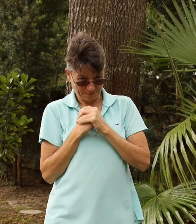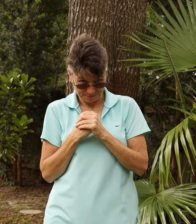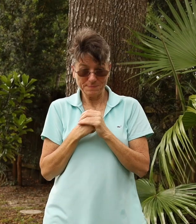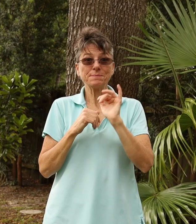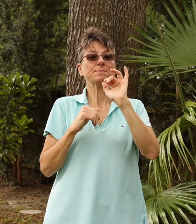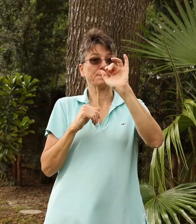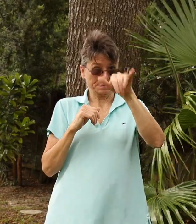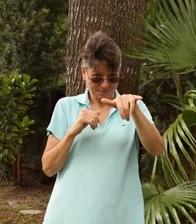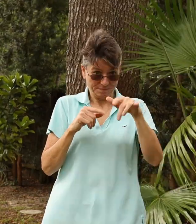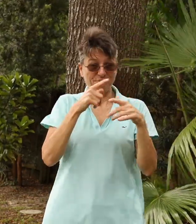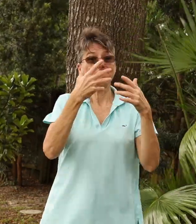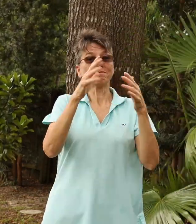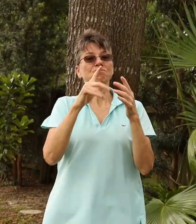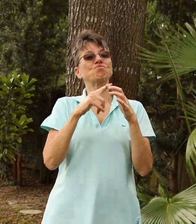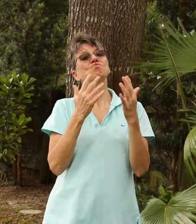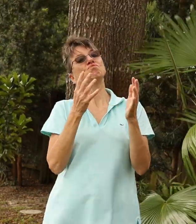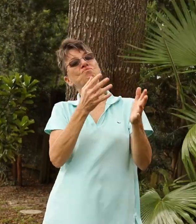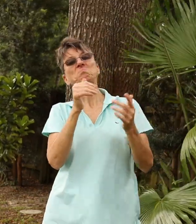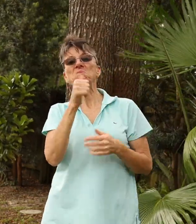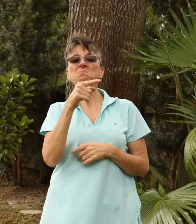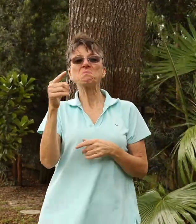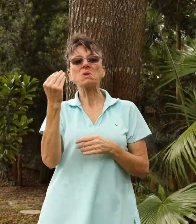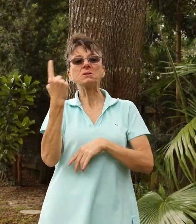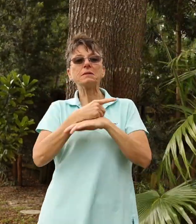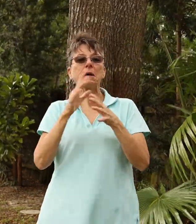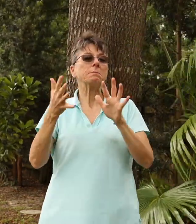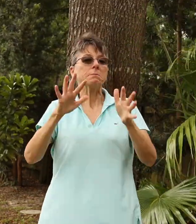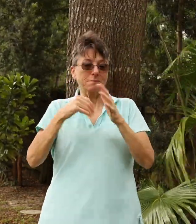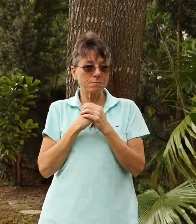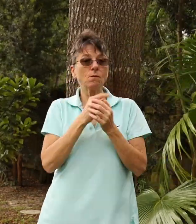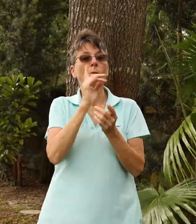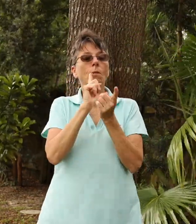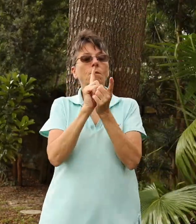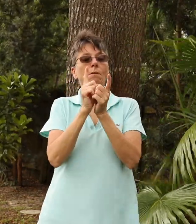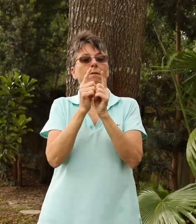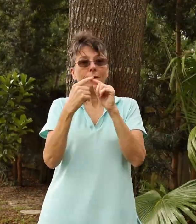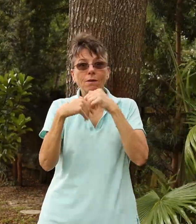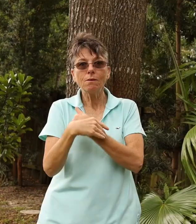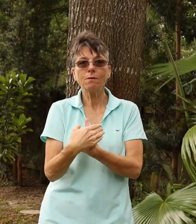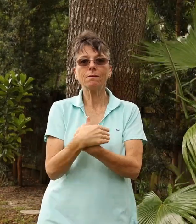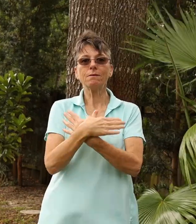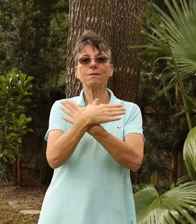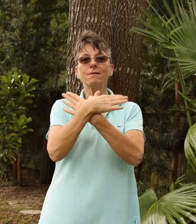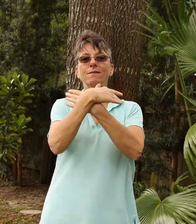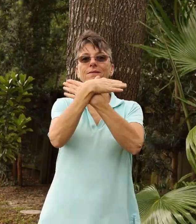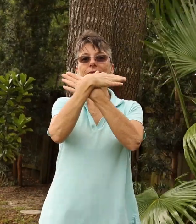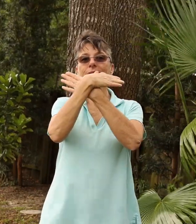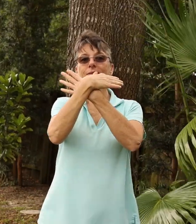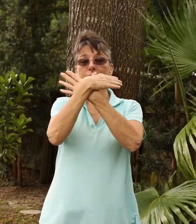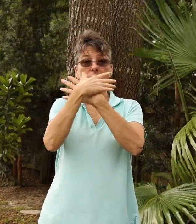After 10-14 days, it will morph into a butterfly!